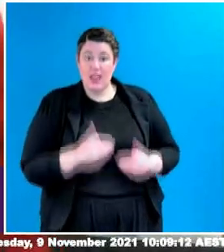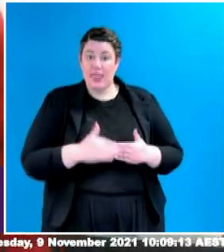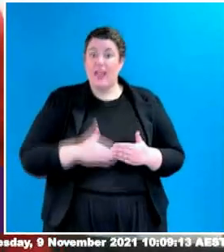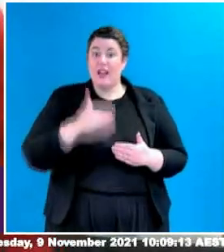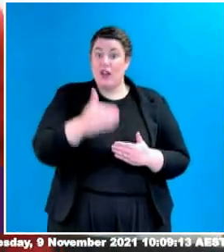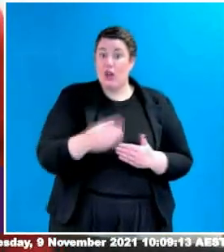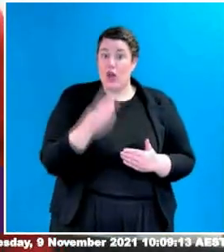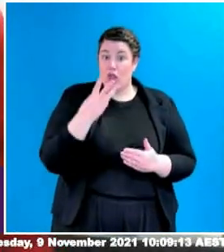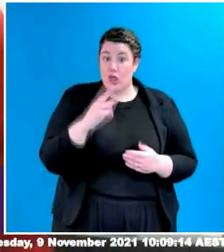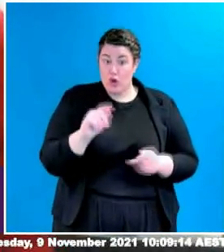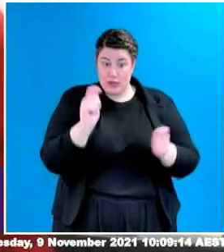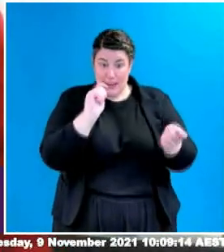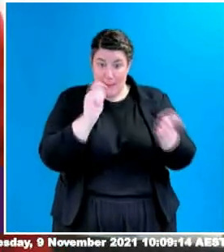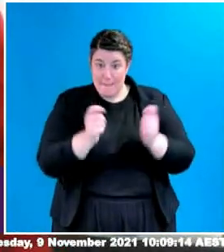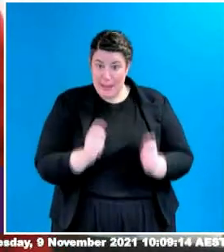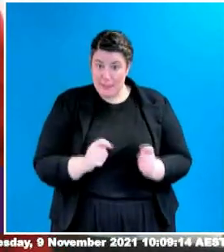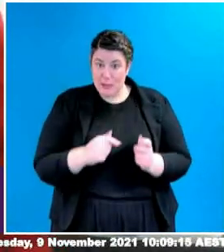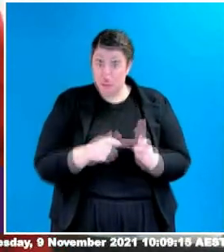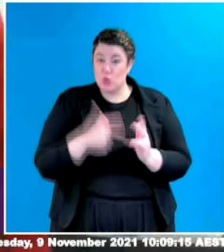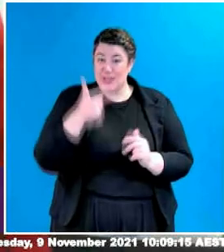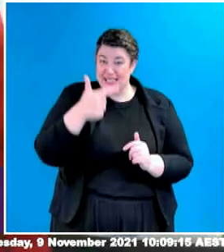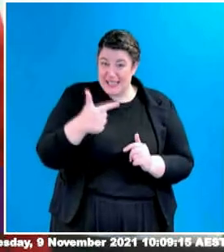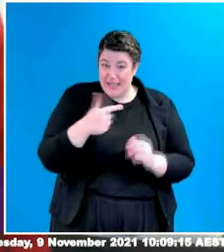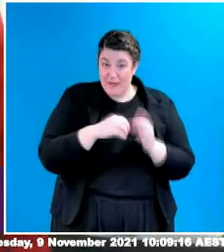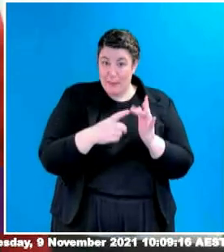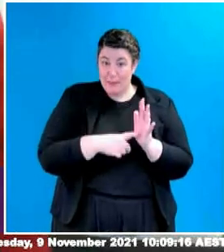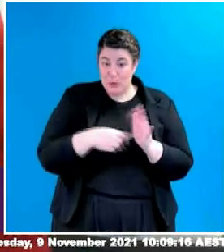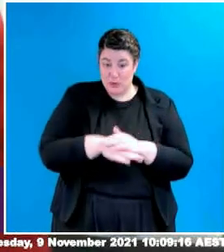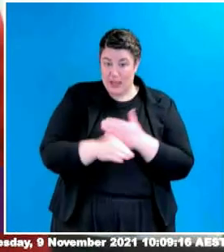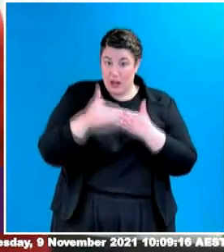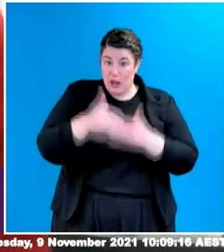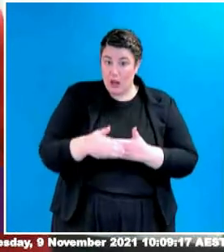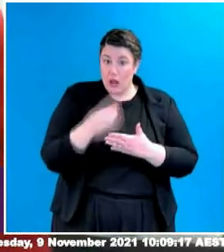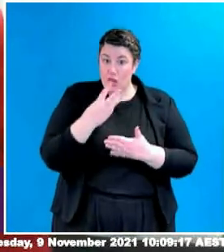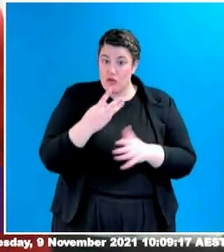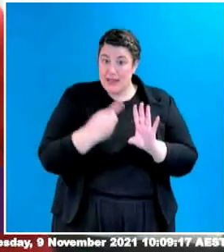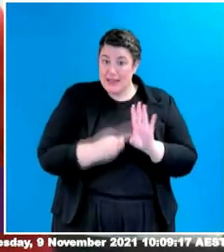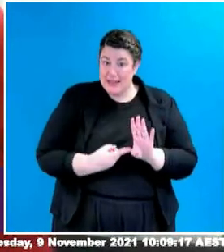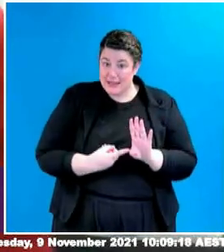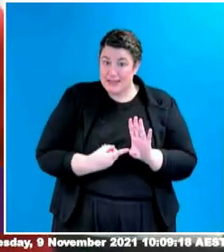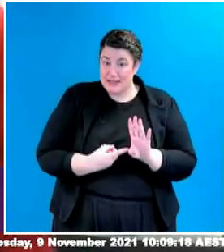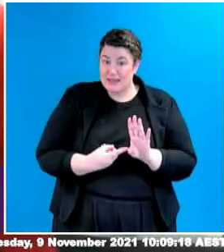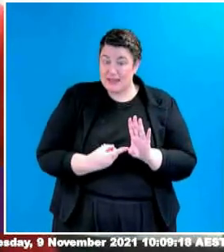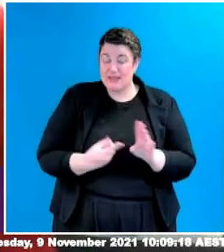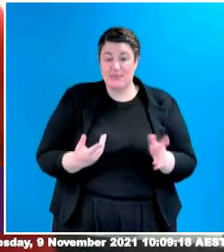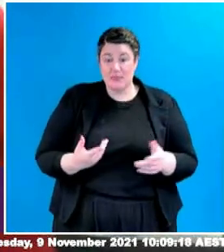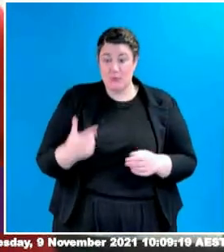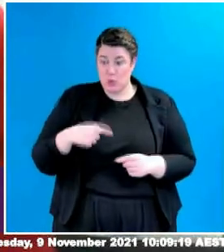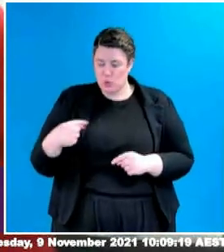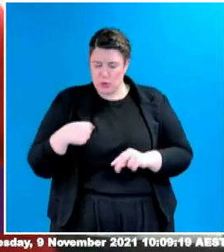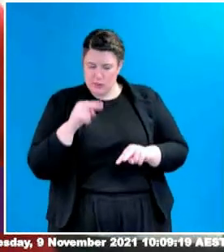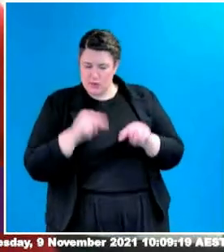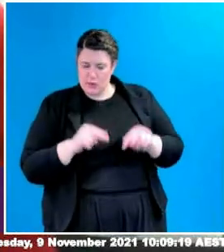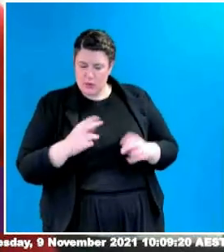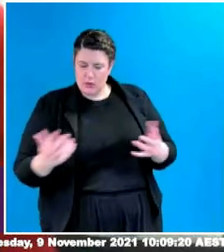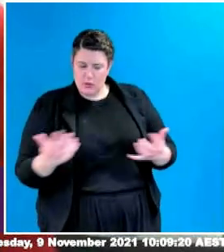So that was the high-water mark of where the government did changes according to scrutiny committee reports.